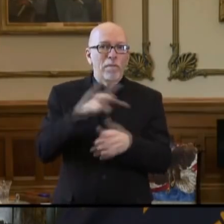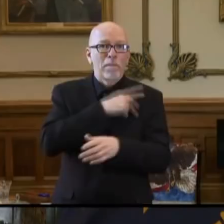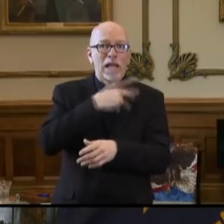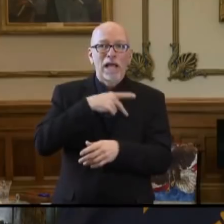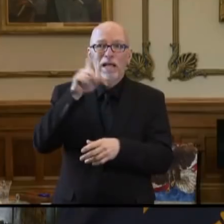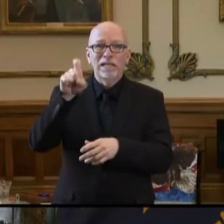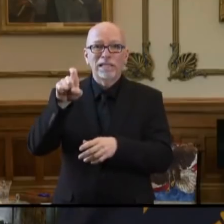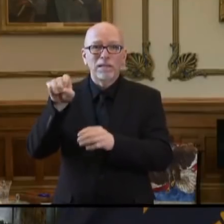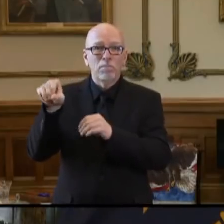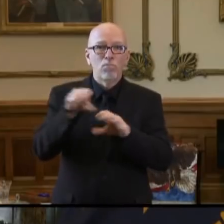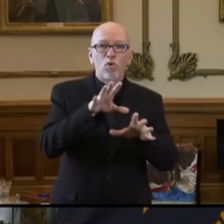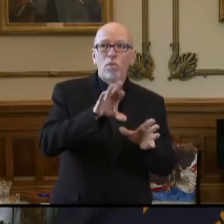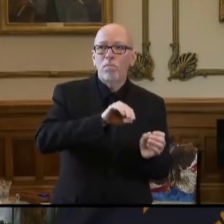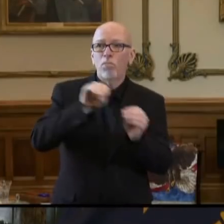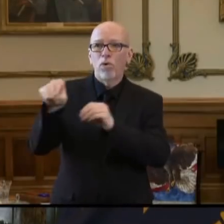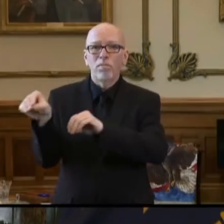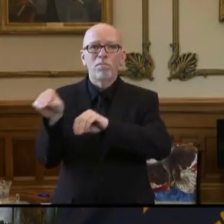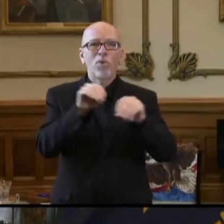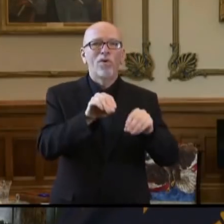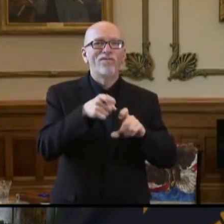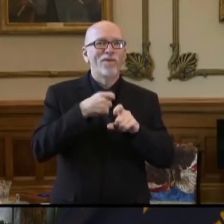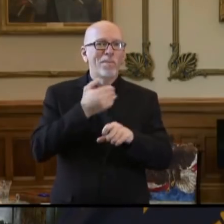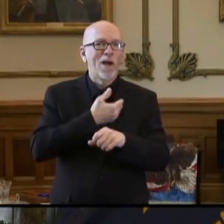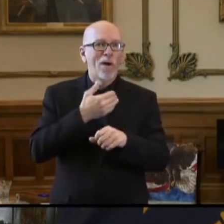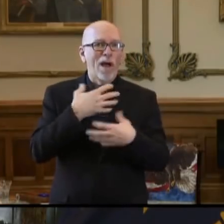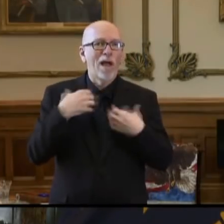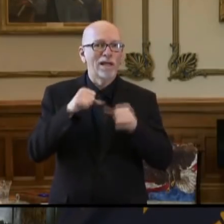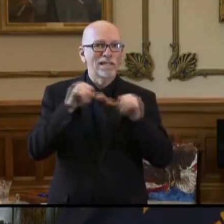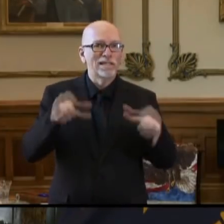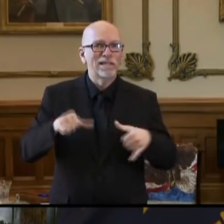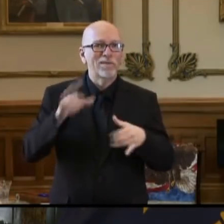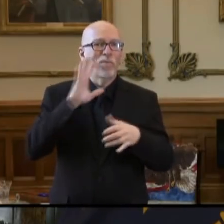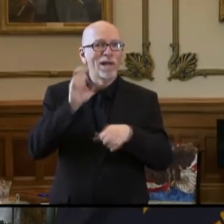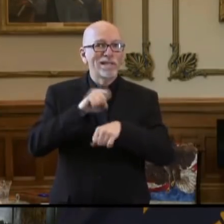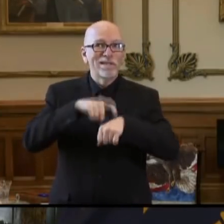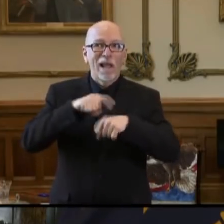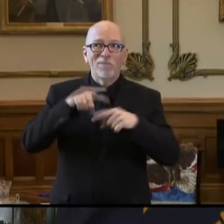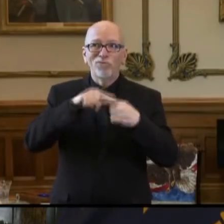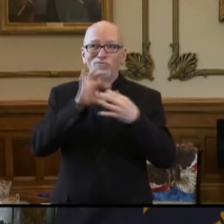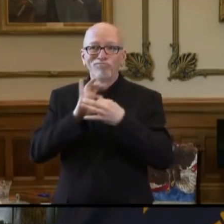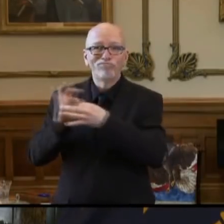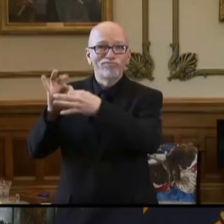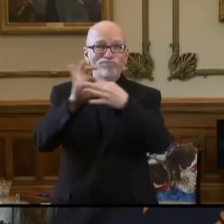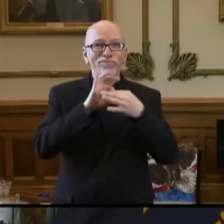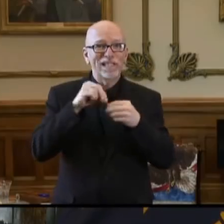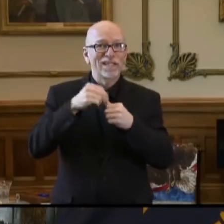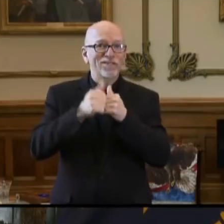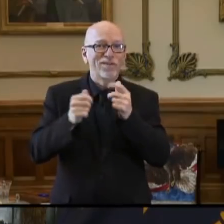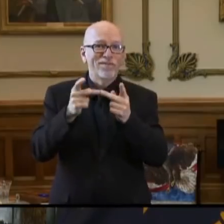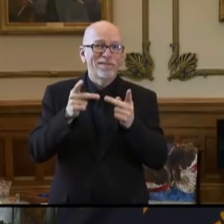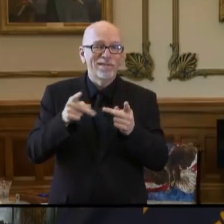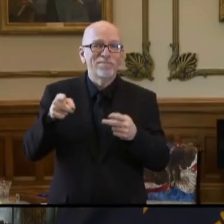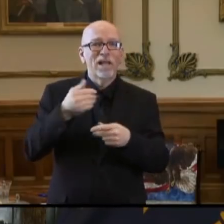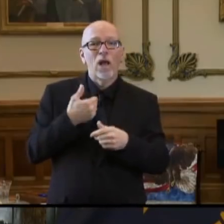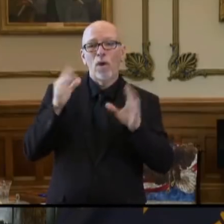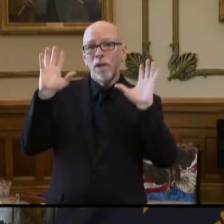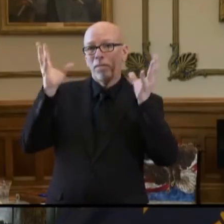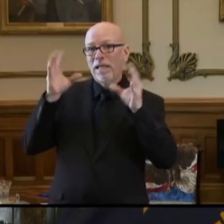PRIVATE M.S. INDUSTRY. ANY SURGE PLAN IS GOING TO BE CONTINGENT UPON MOVING PATIENTS BOTH IN AND OUT OF THE HEALTH